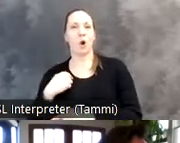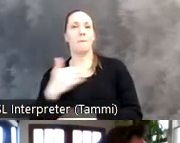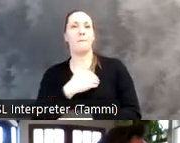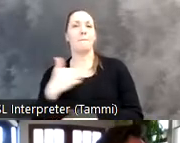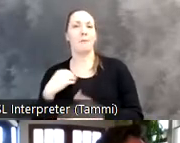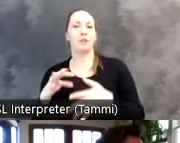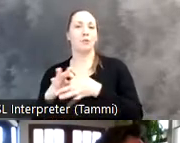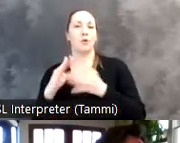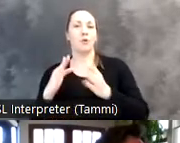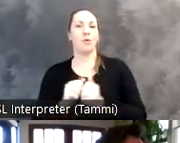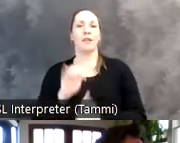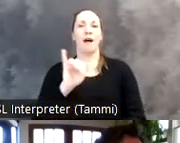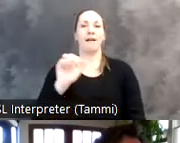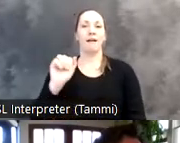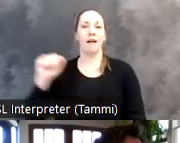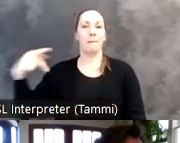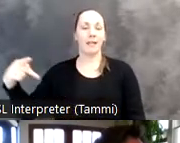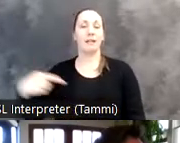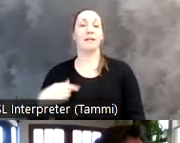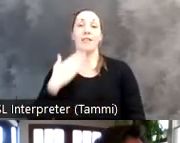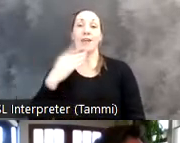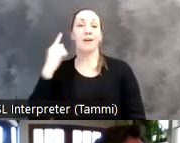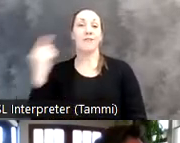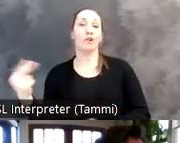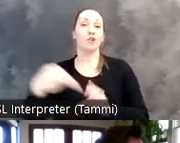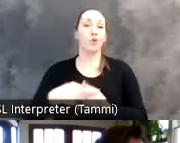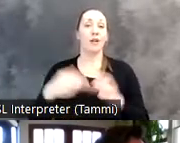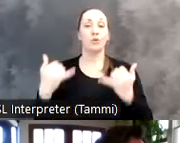. Welcome, everyone, high name is